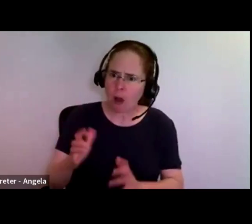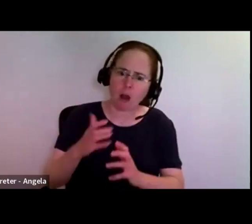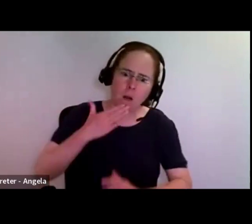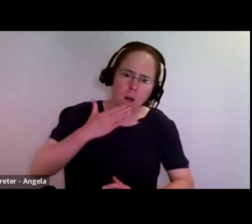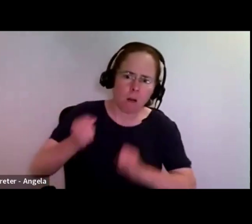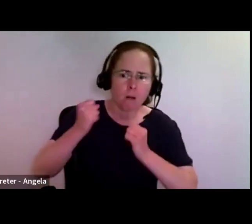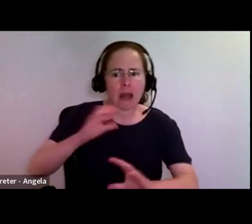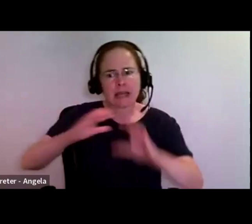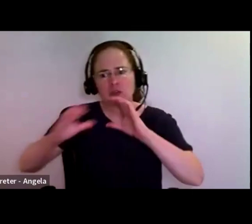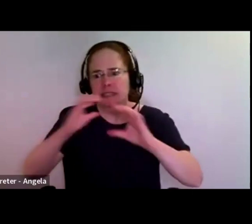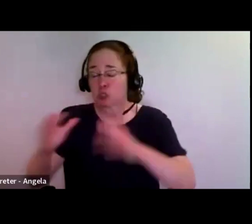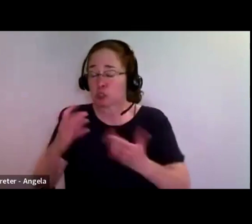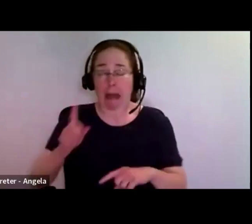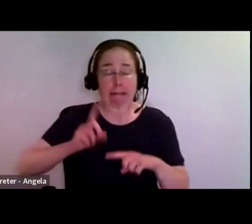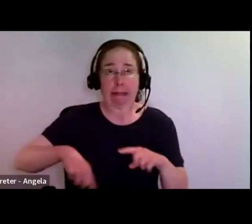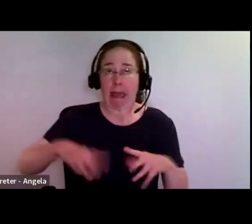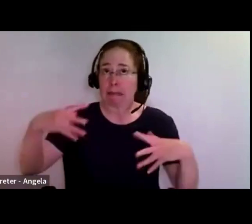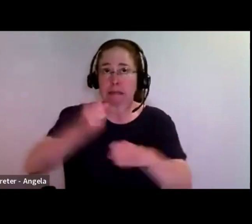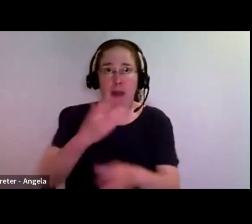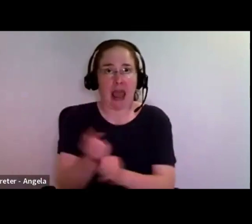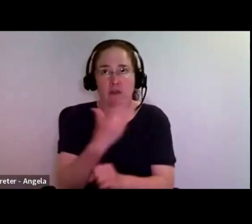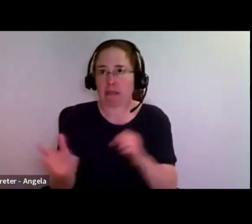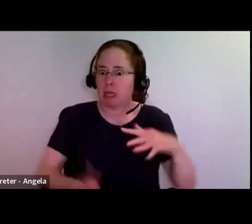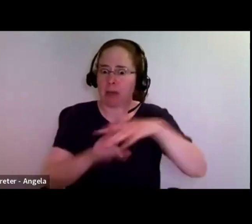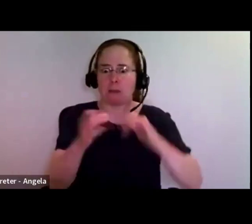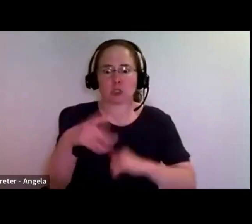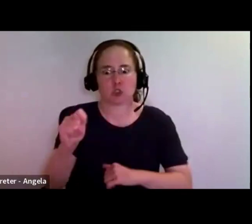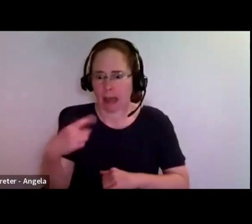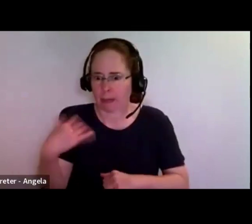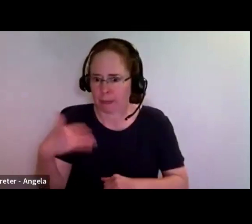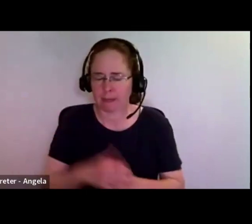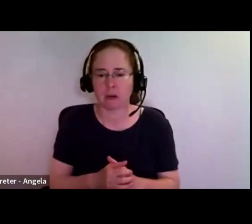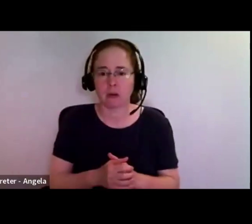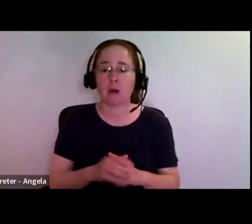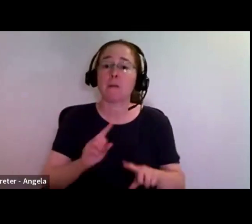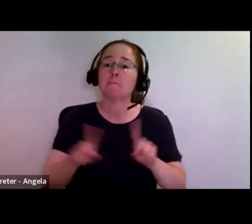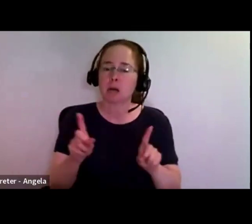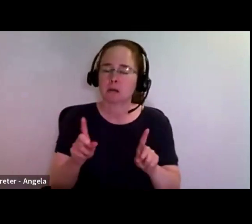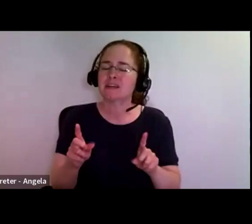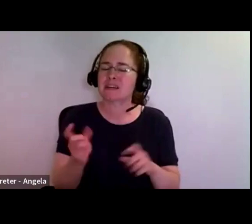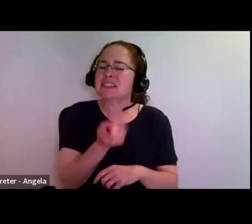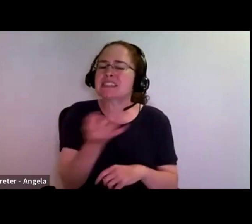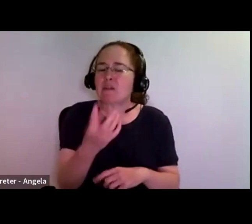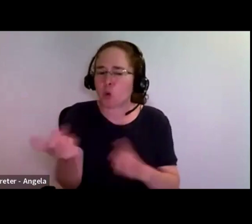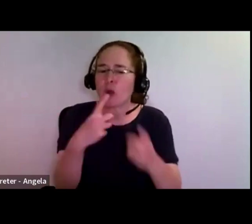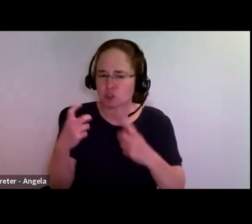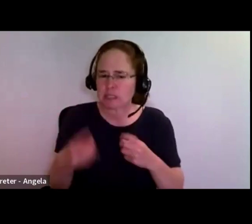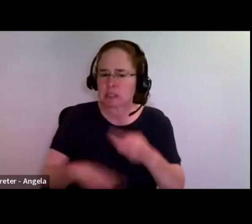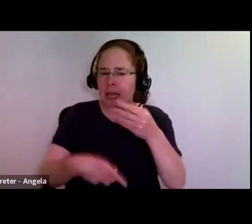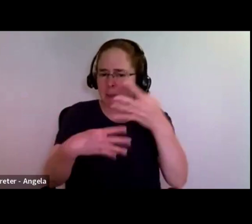And I cannot even reflect everything that had that came up in chat, but several questions came through, and I'm grouping